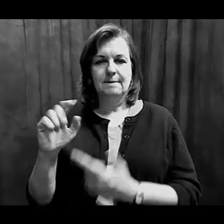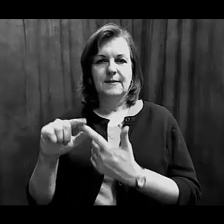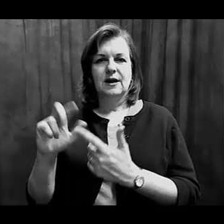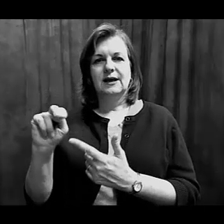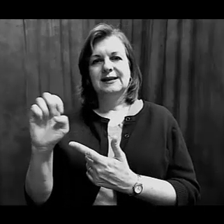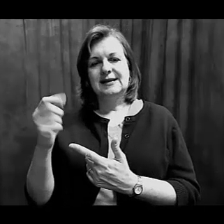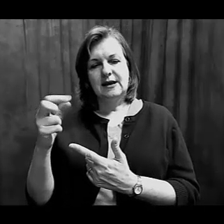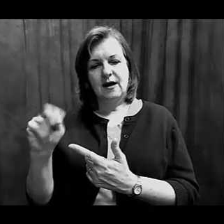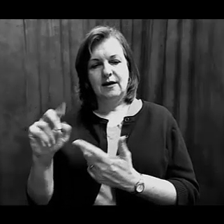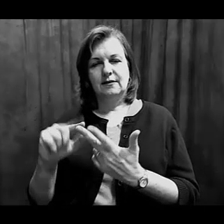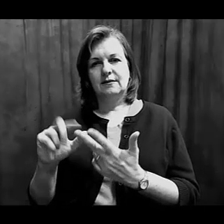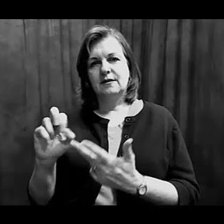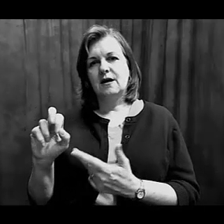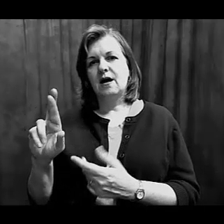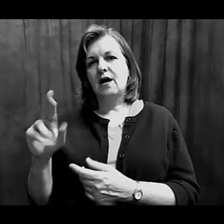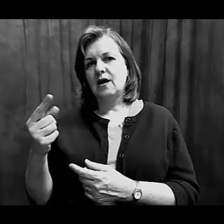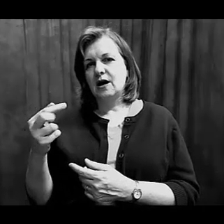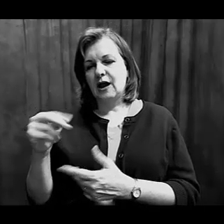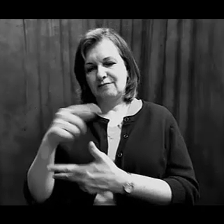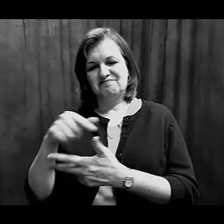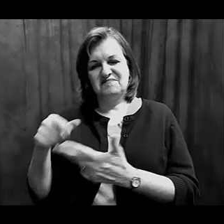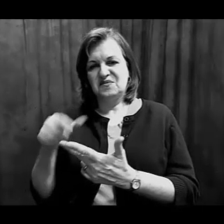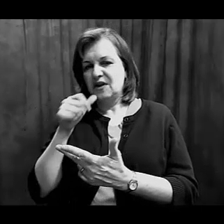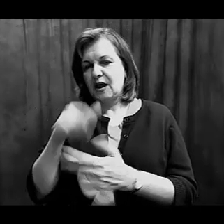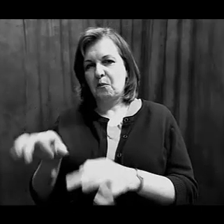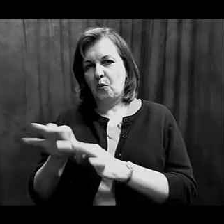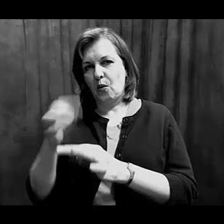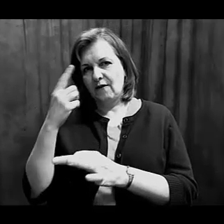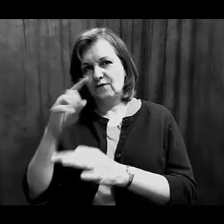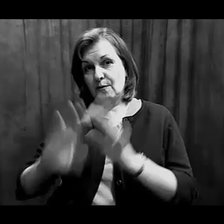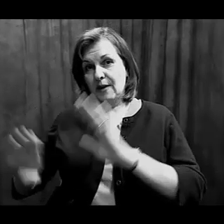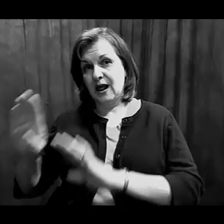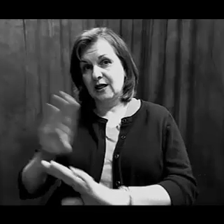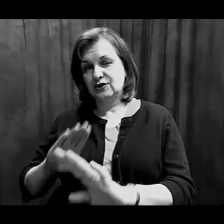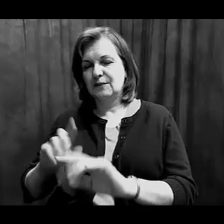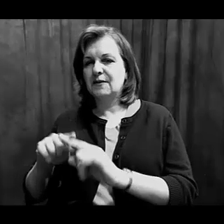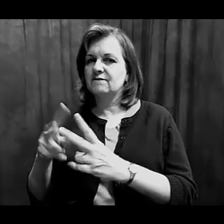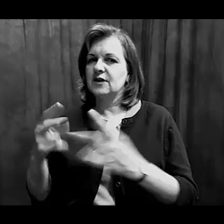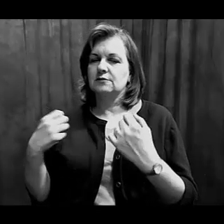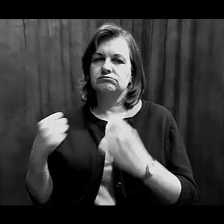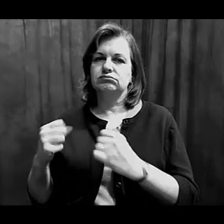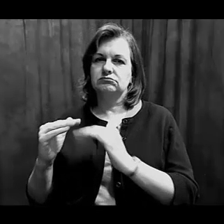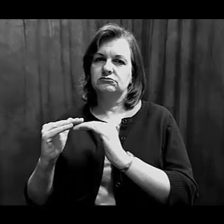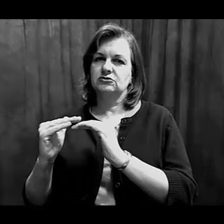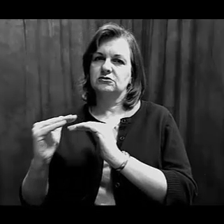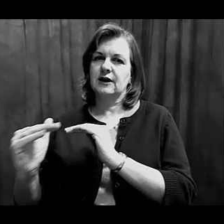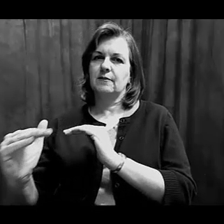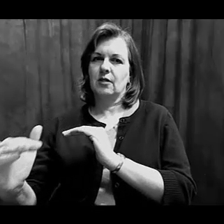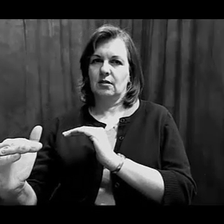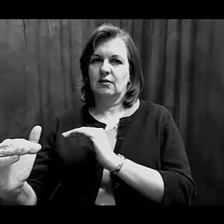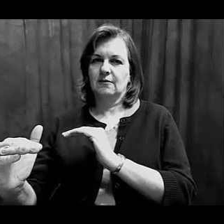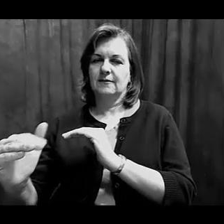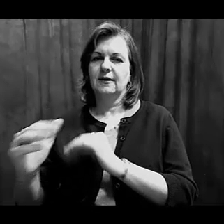neon and argon -- we said these are not important for biology so much they are very stable